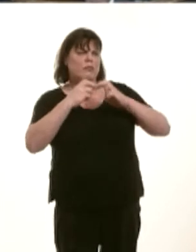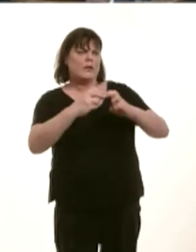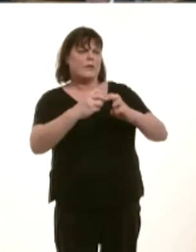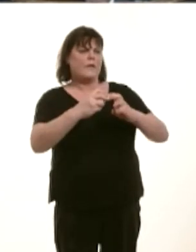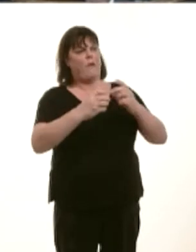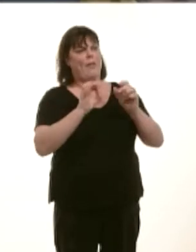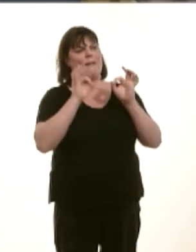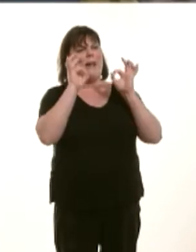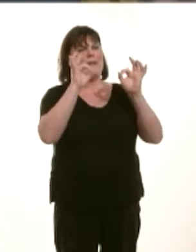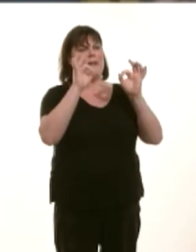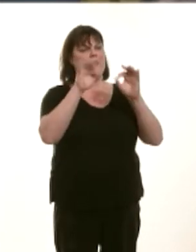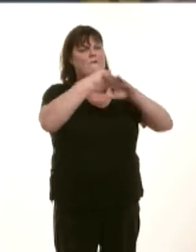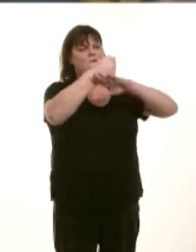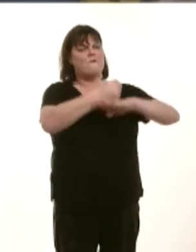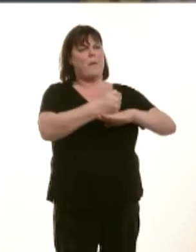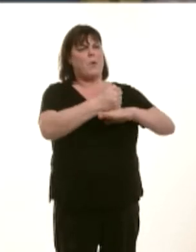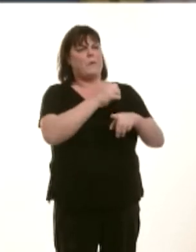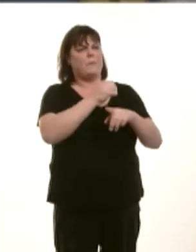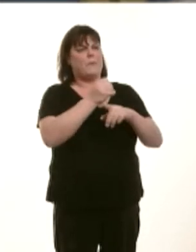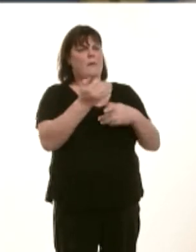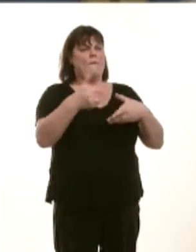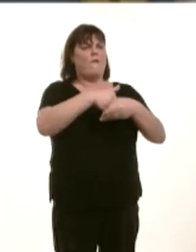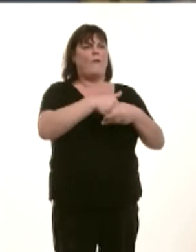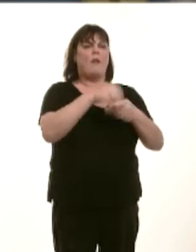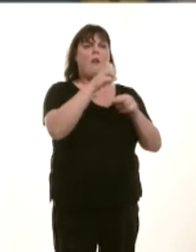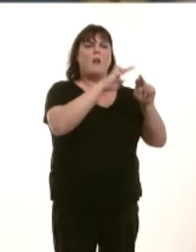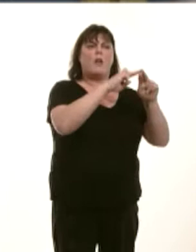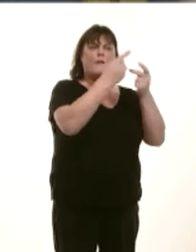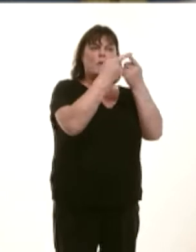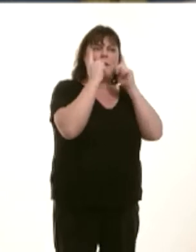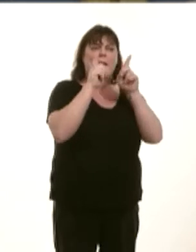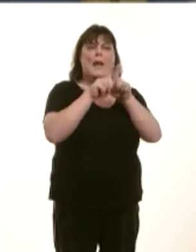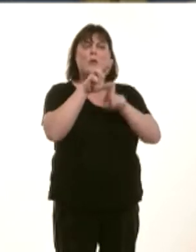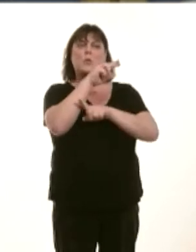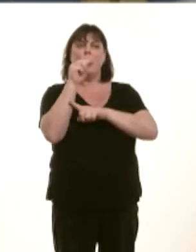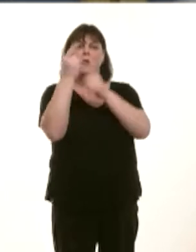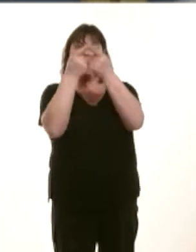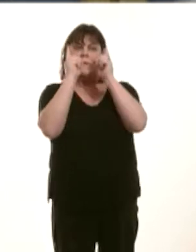framework, particularly in Cardiff University and in Swansea University, do increase the